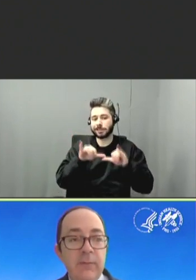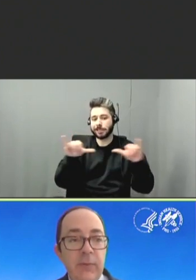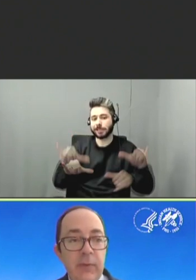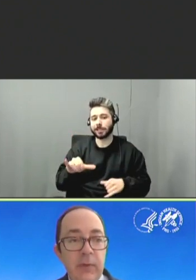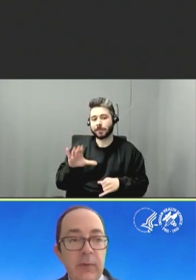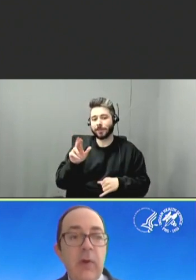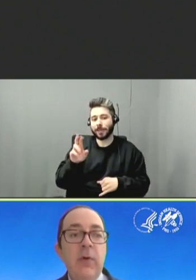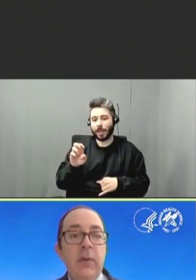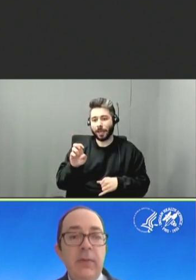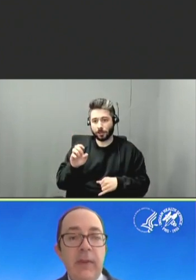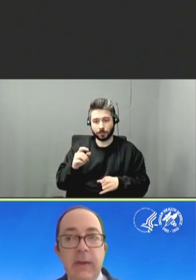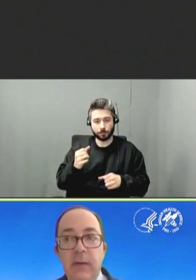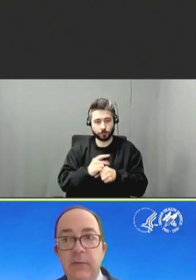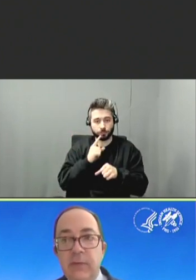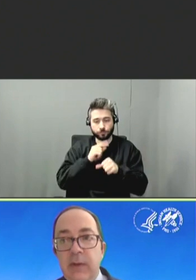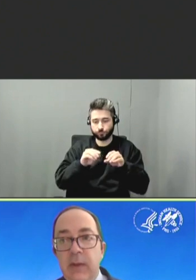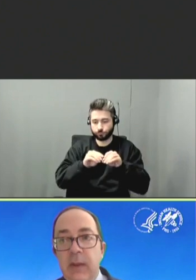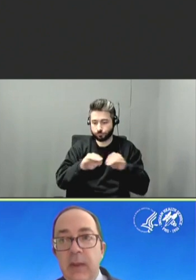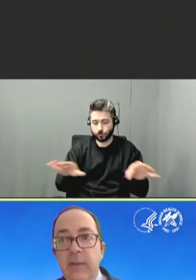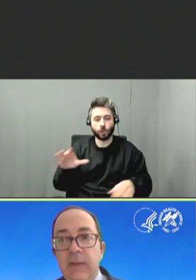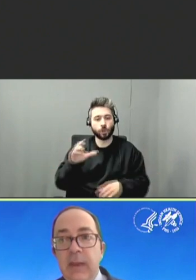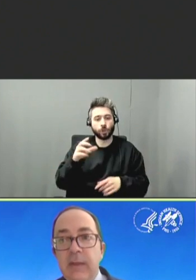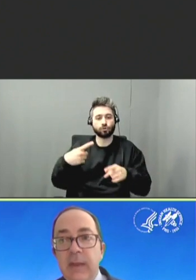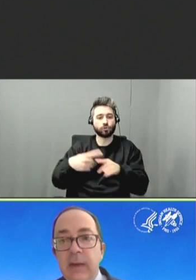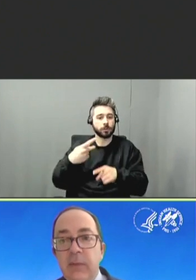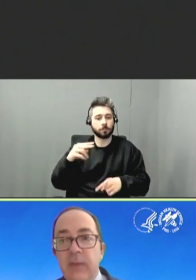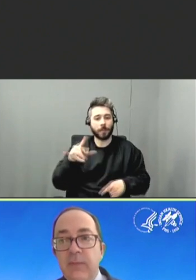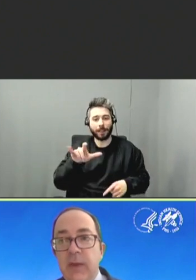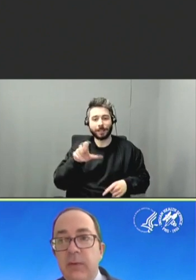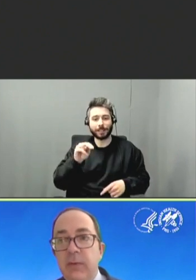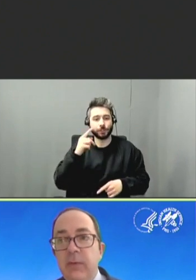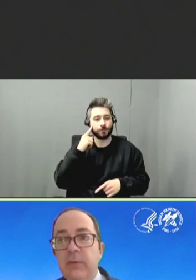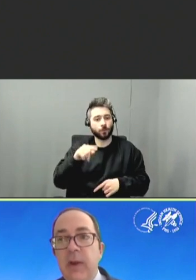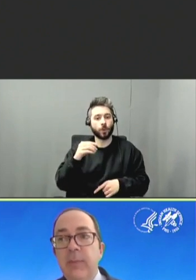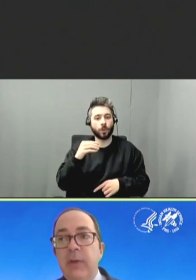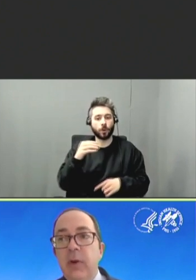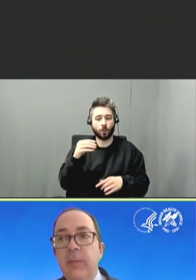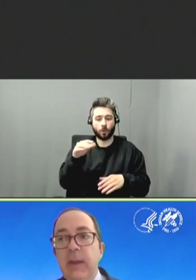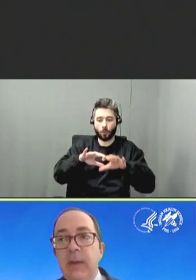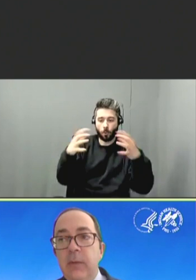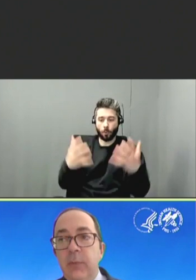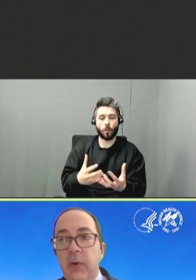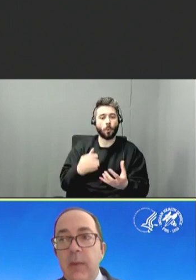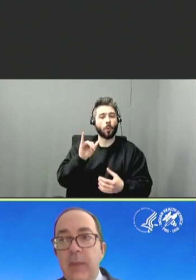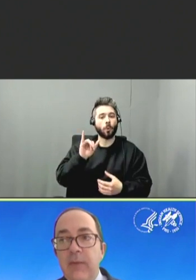for the good of the whole of Indian Country, seeking to integrate federal, tribal, and urban Indian program efforts.